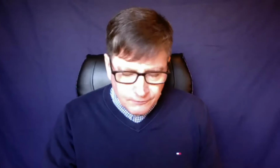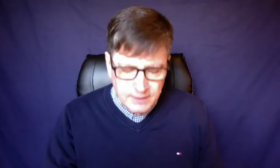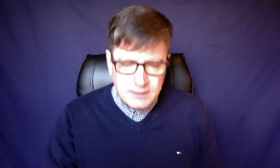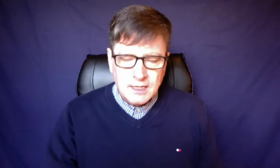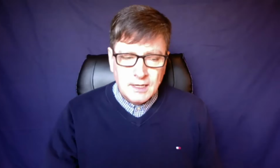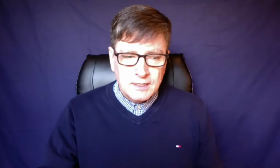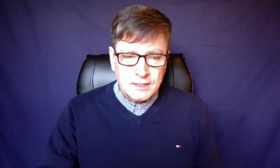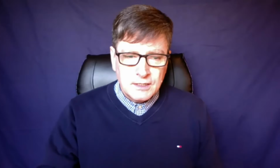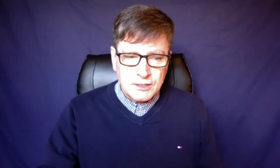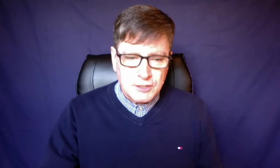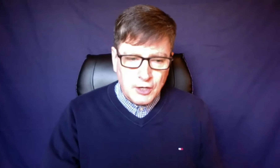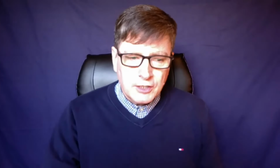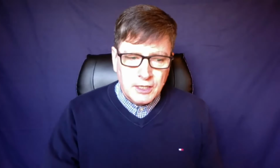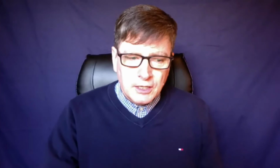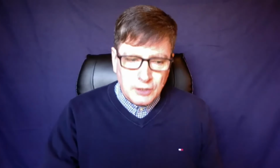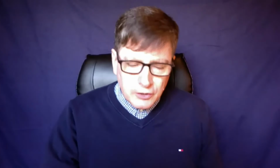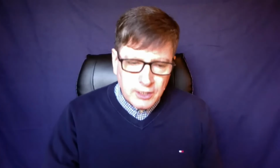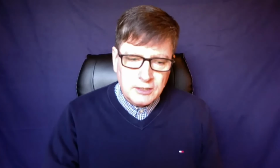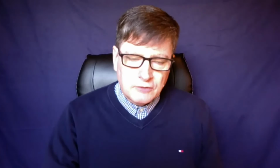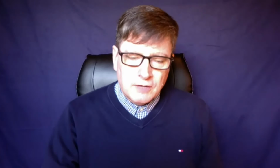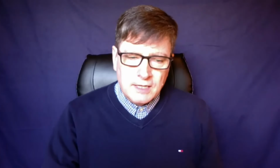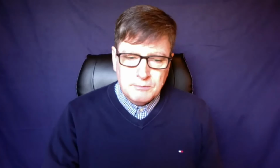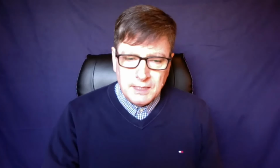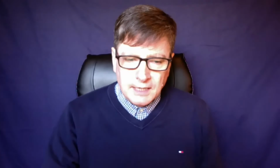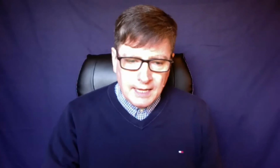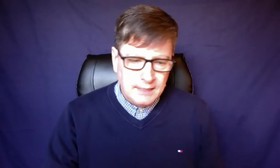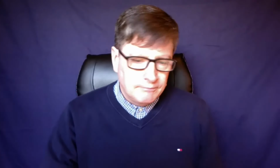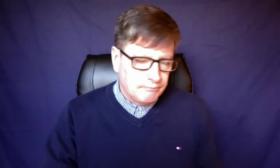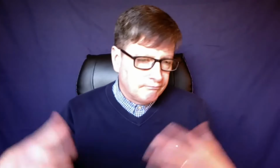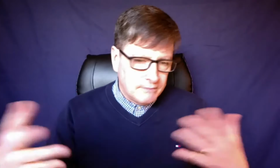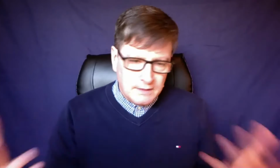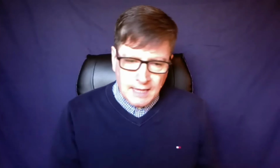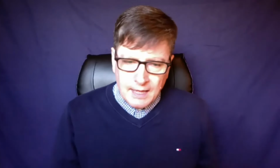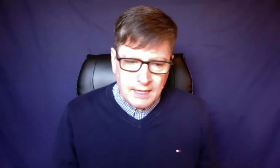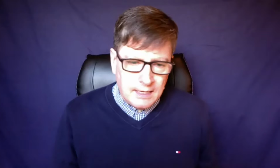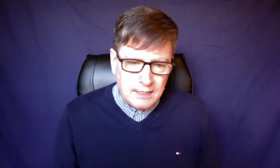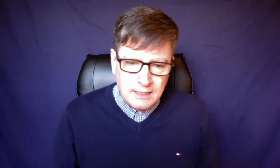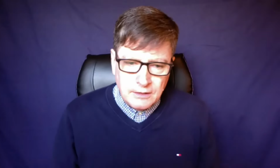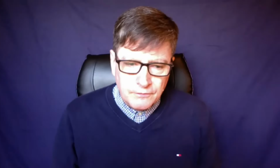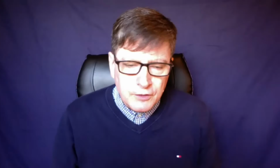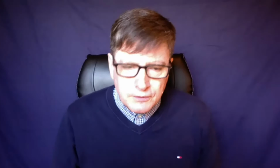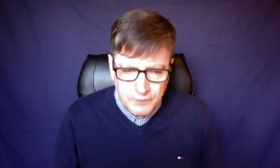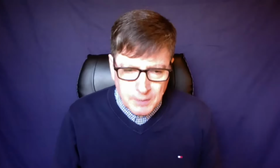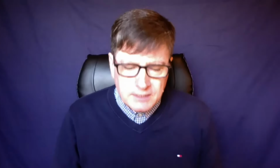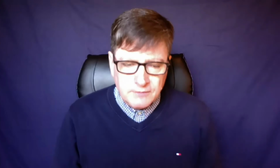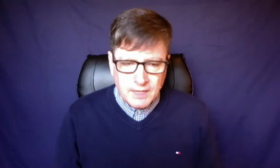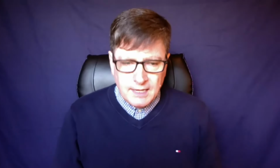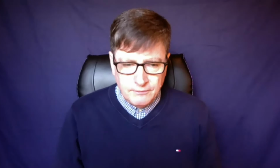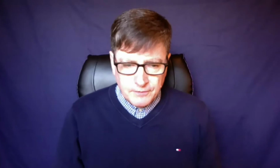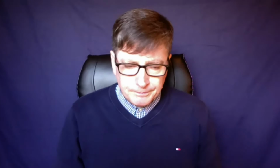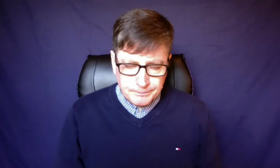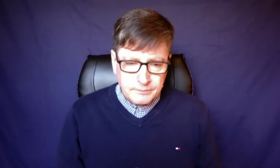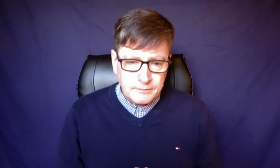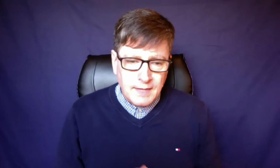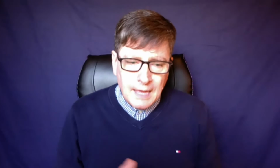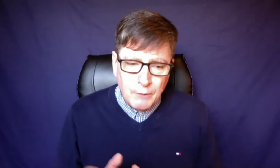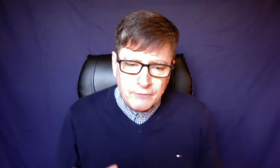crossing midline with my hand. Now we know that infants start learning to